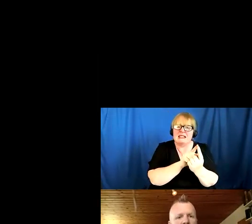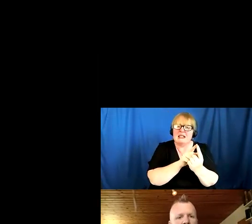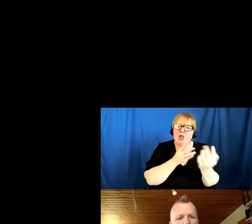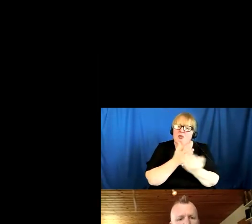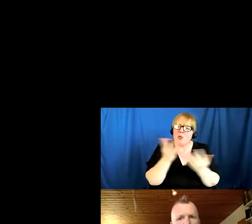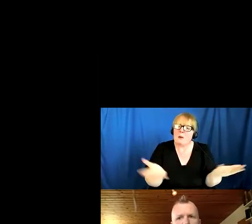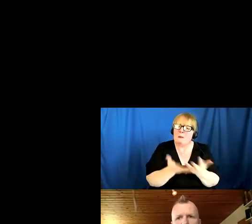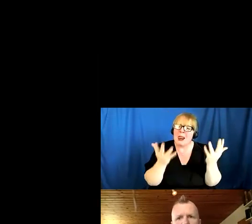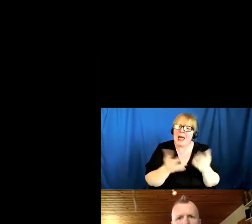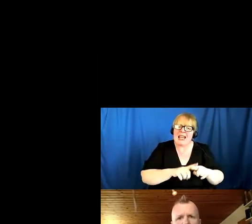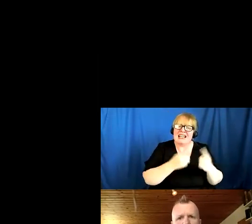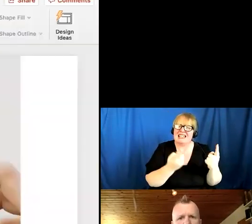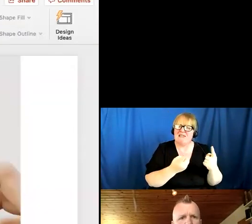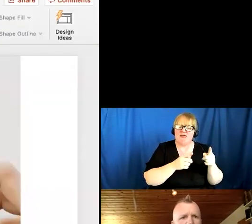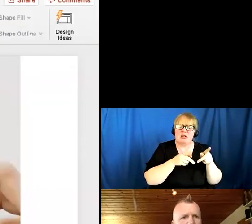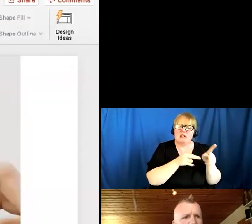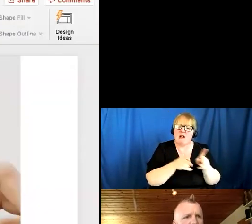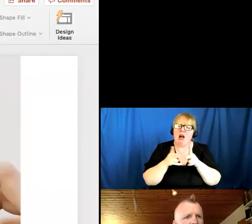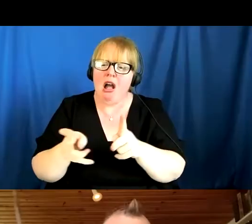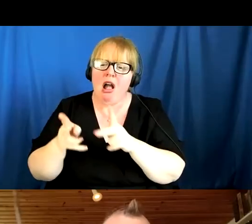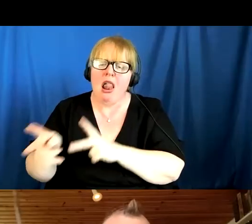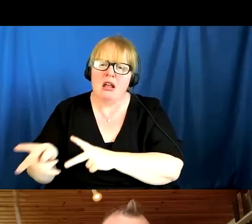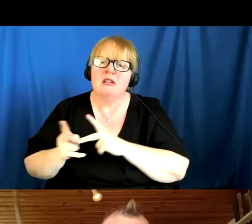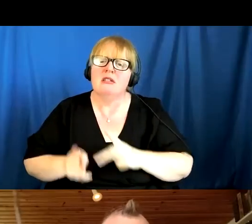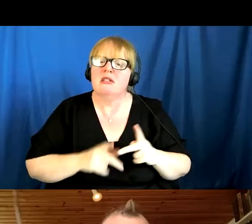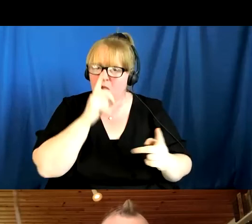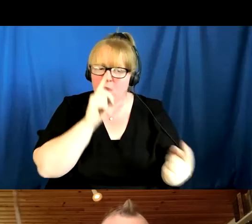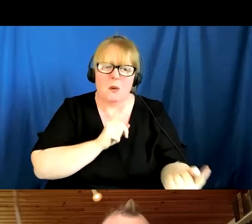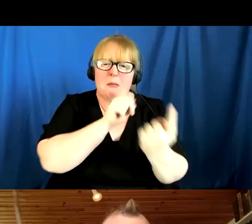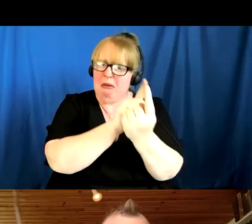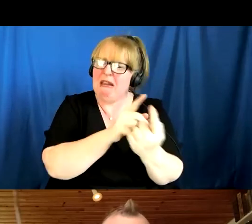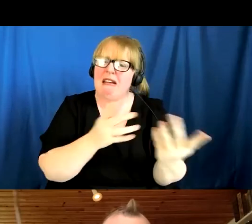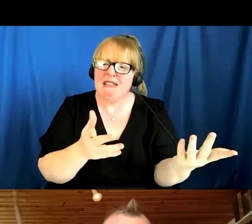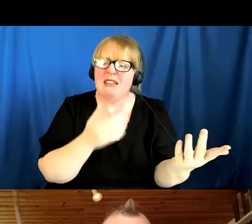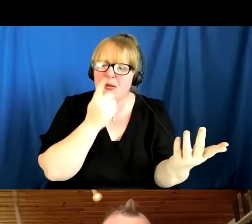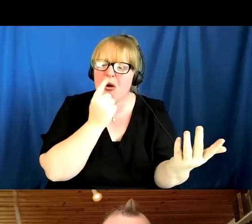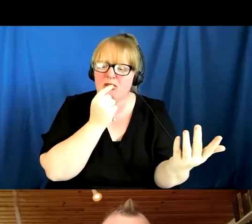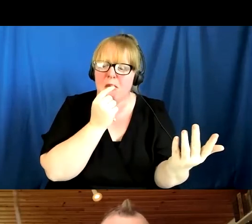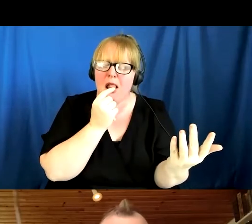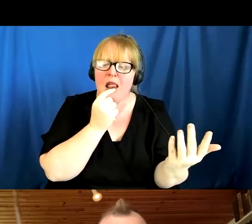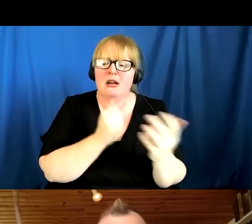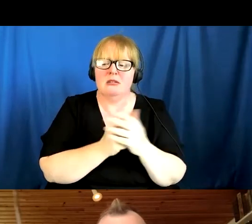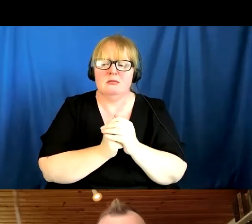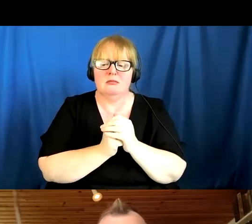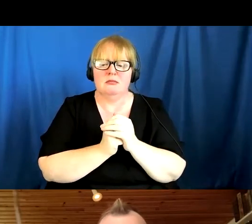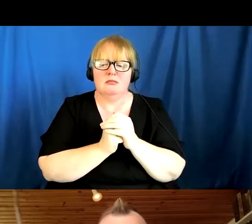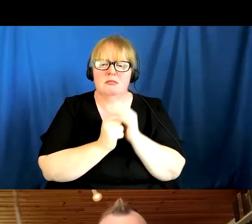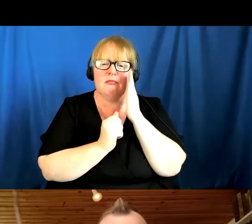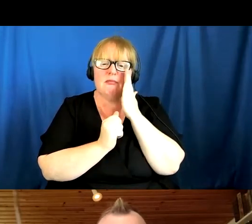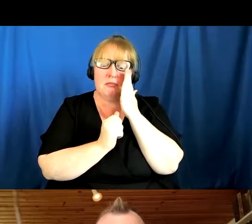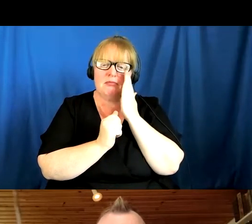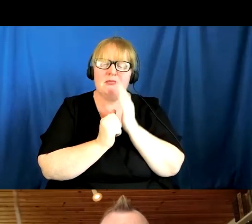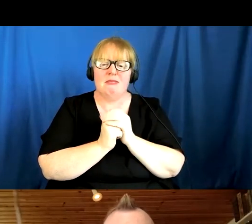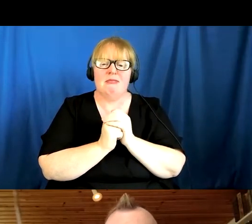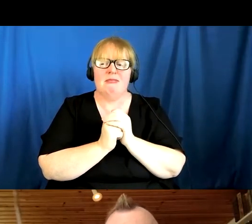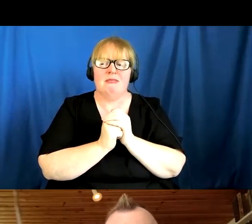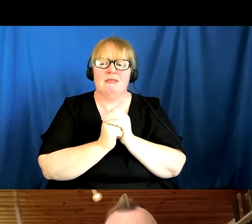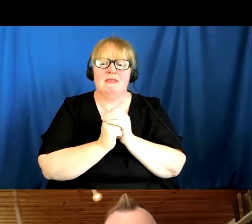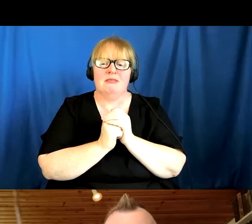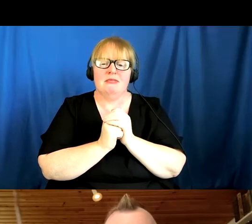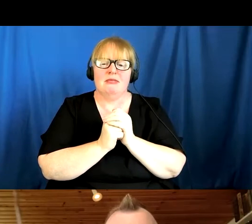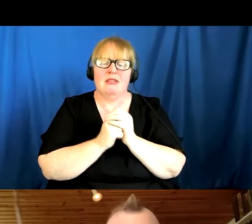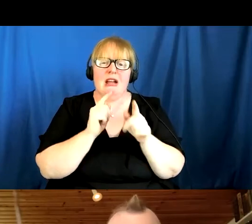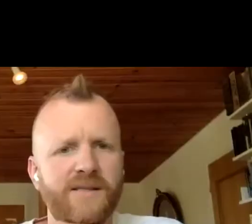So, I probably should just jump out of that now. And close that down and try to come back to this.